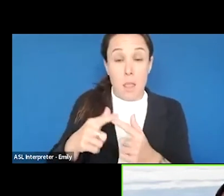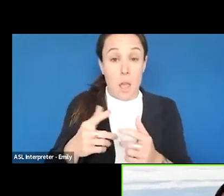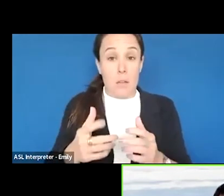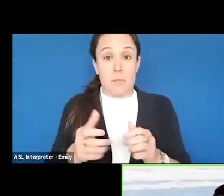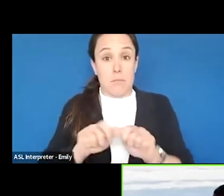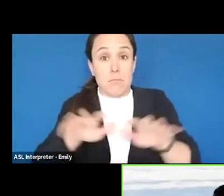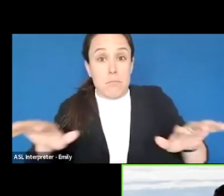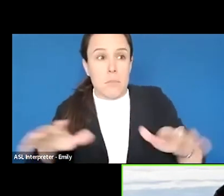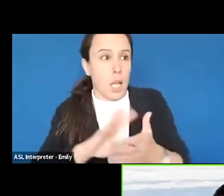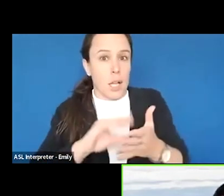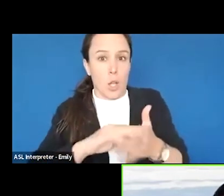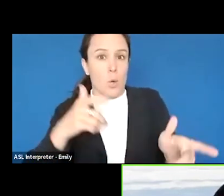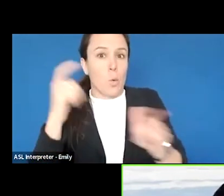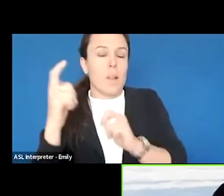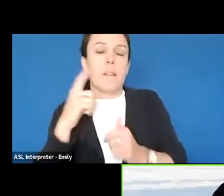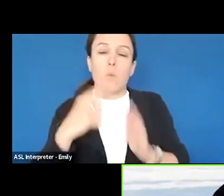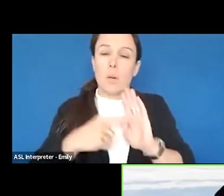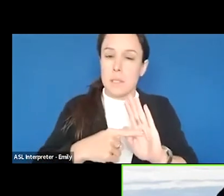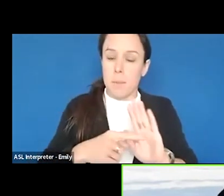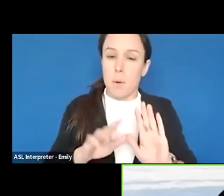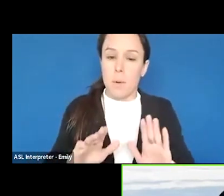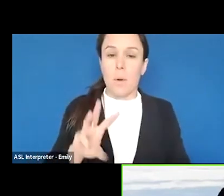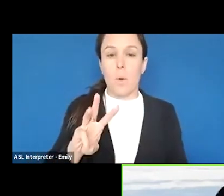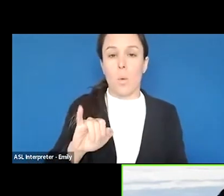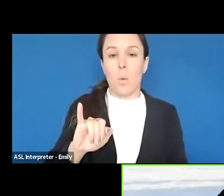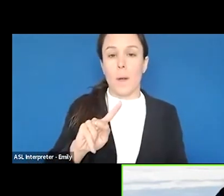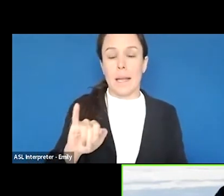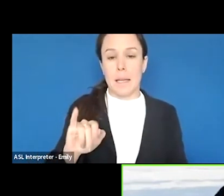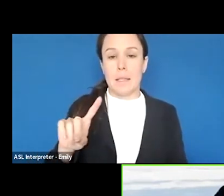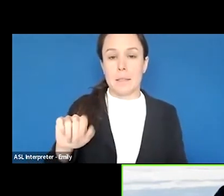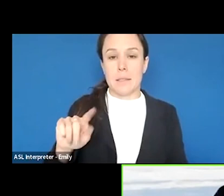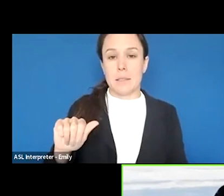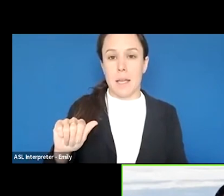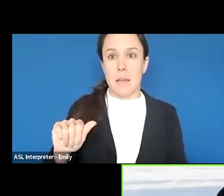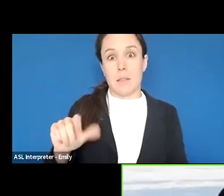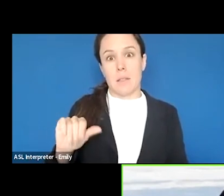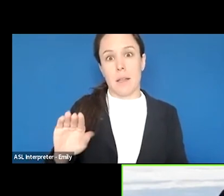So, for example, let's take the wikidata case. Obviously that was a huge success